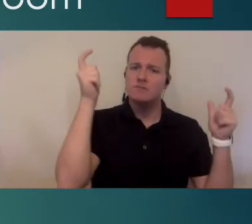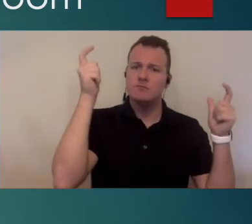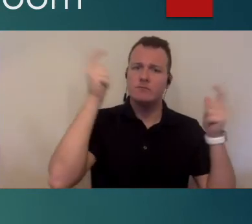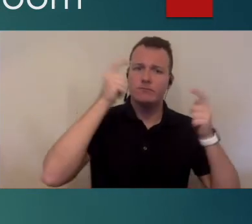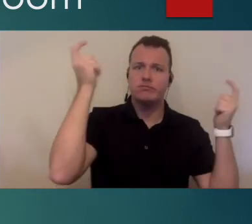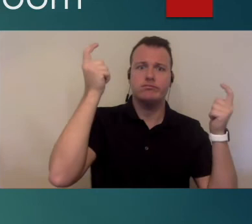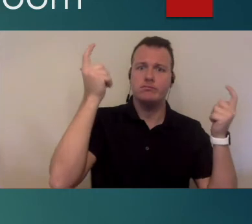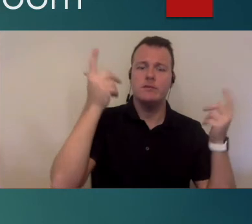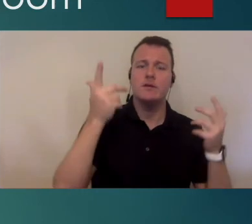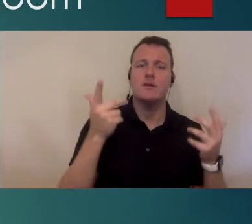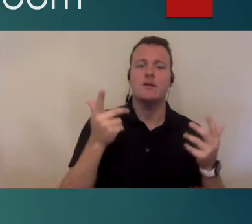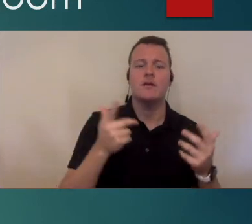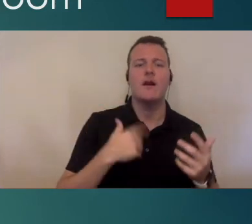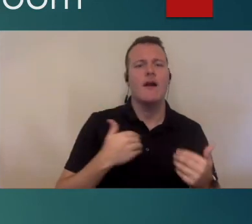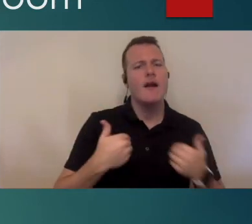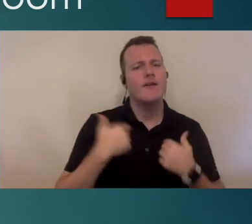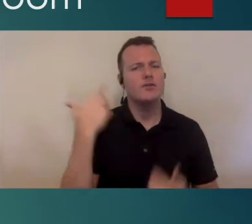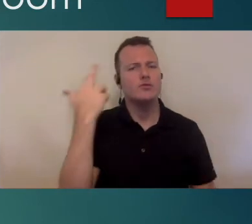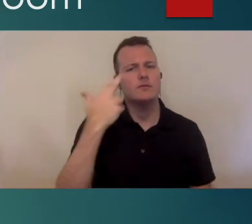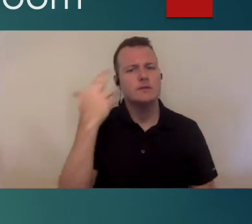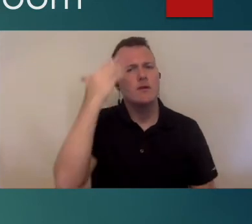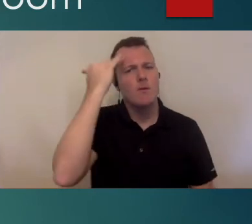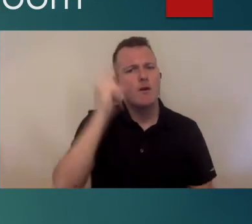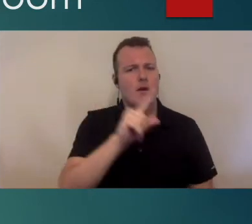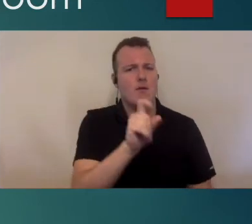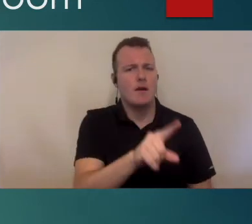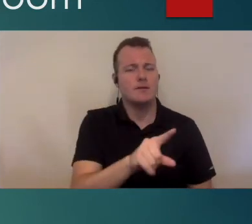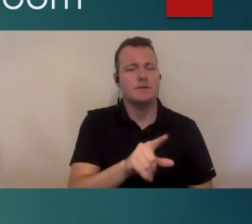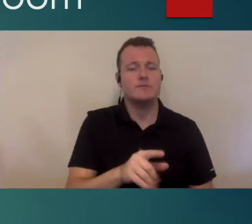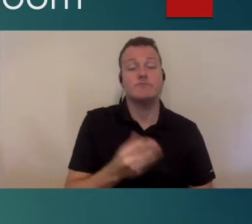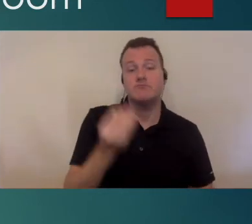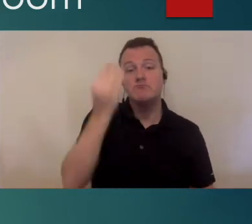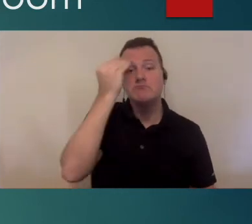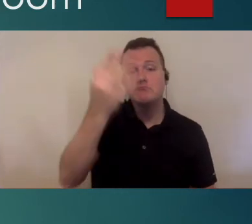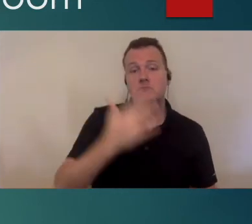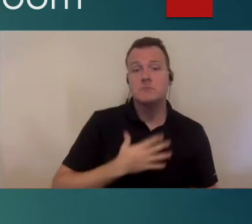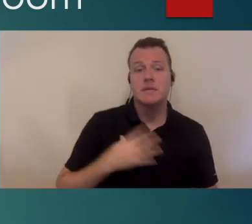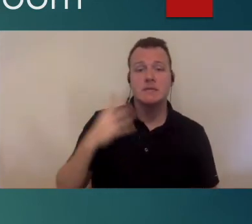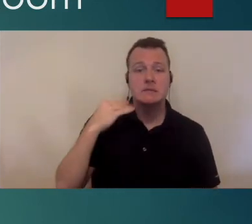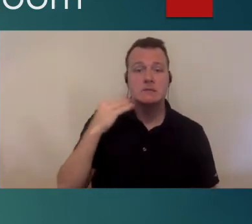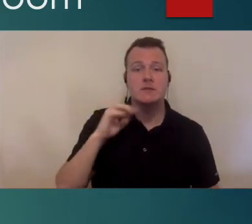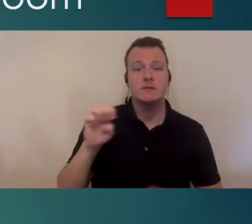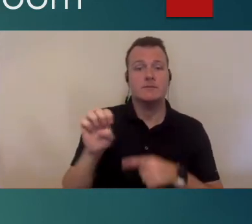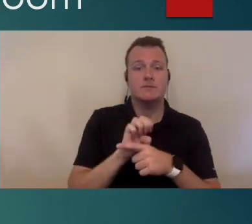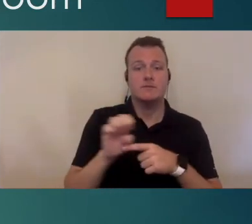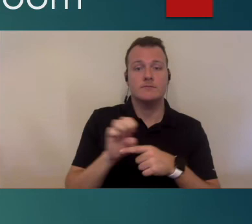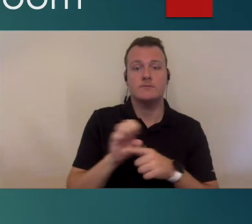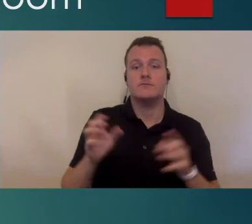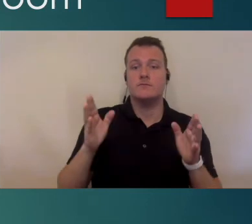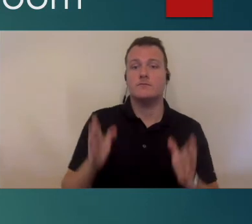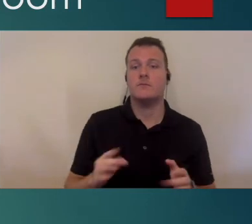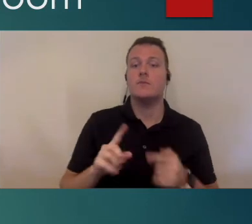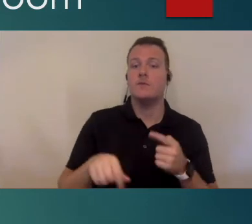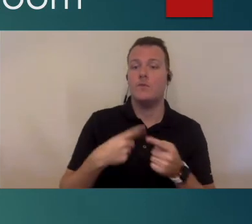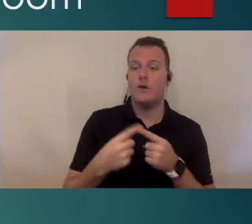why you're asking for what you're asking. I've had externs, when we've practice